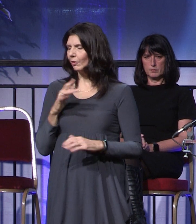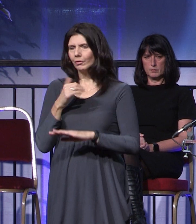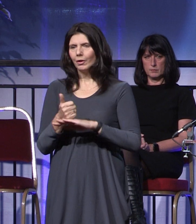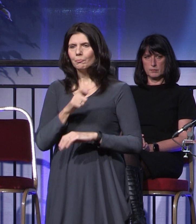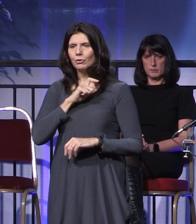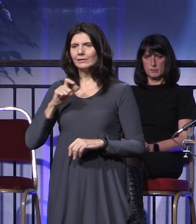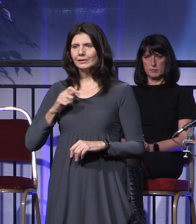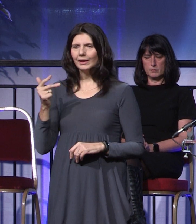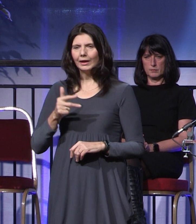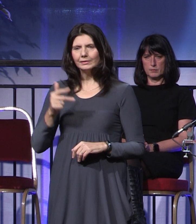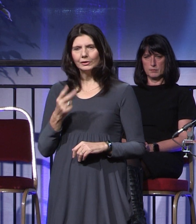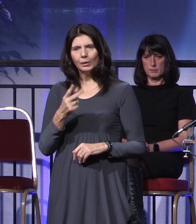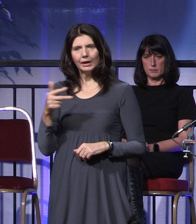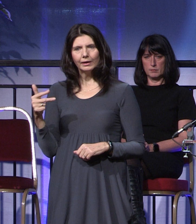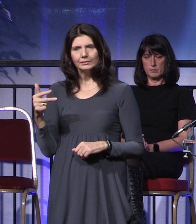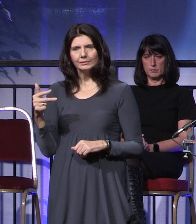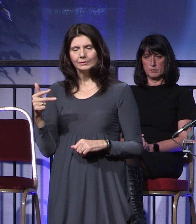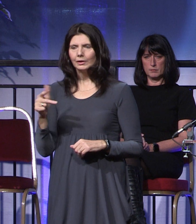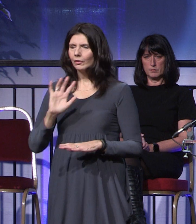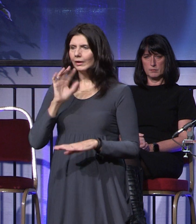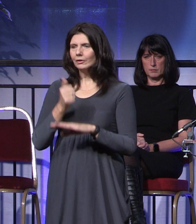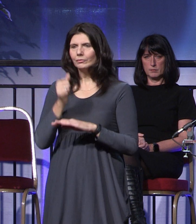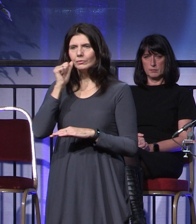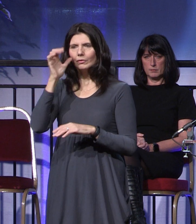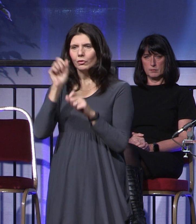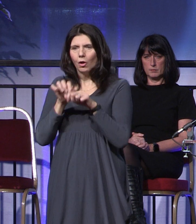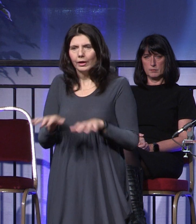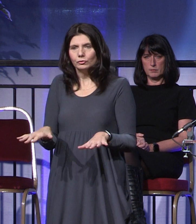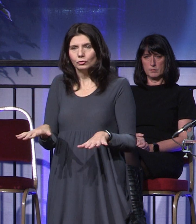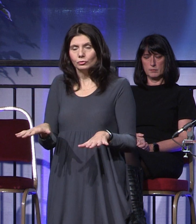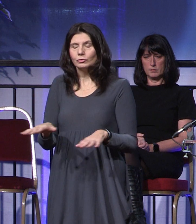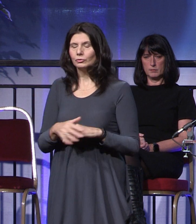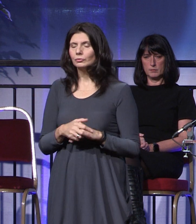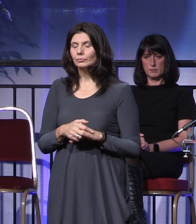in 1828 as the institution for the diffusion of knowledge we have created